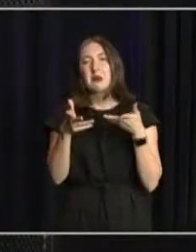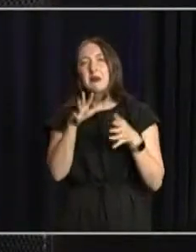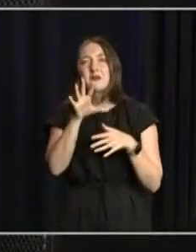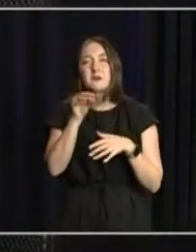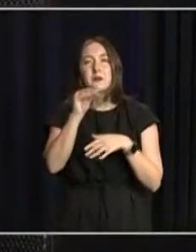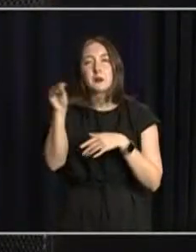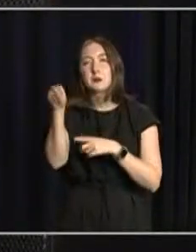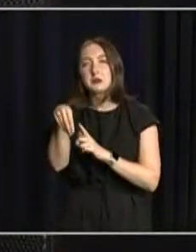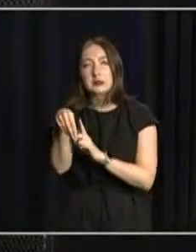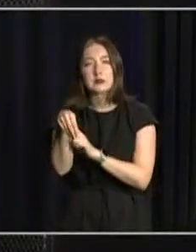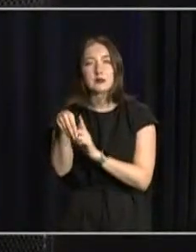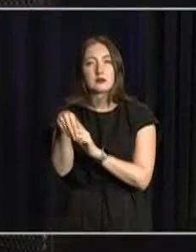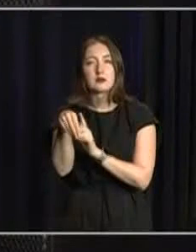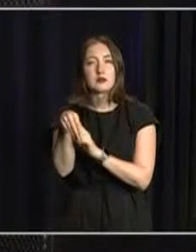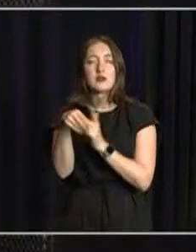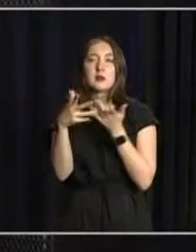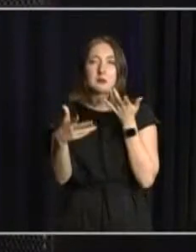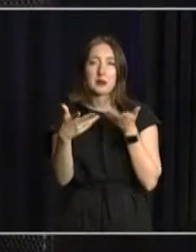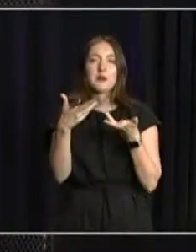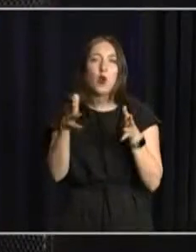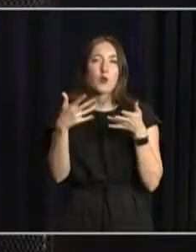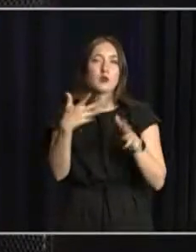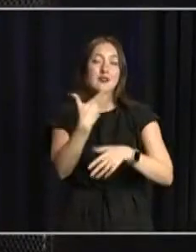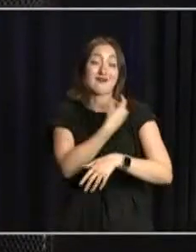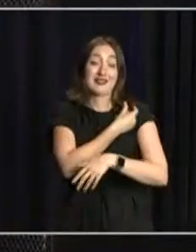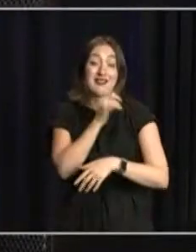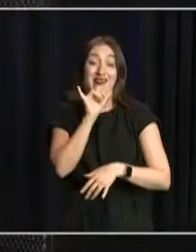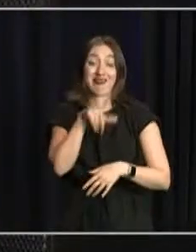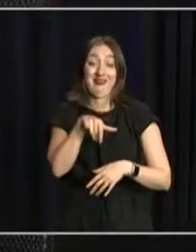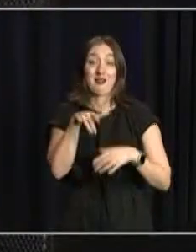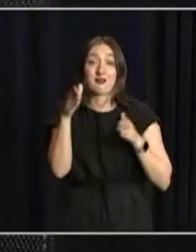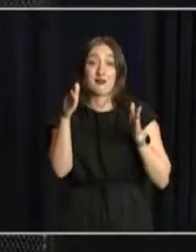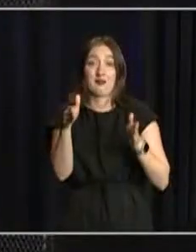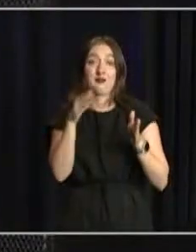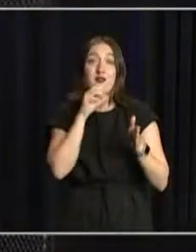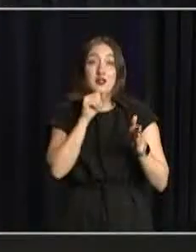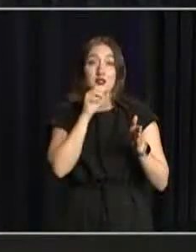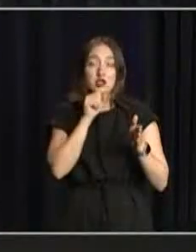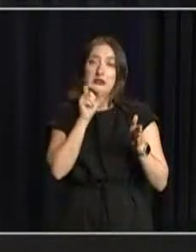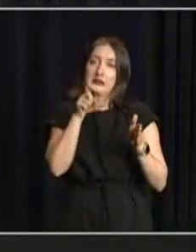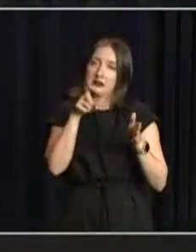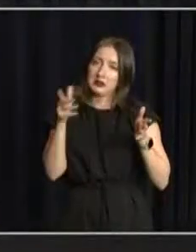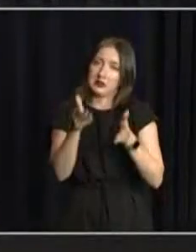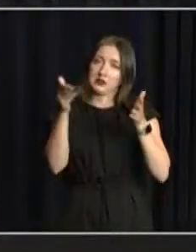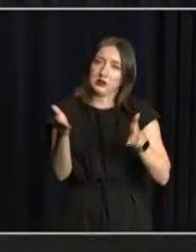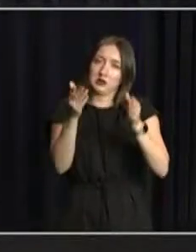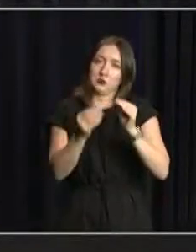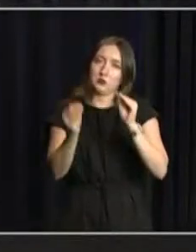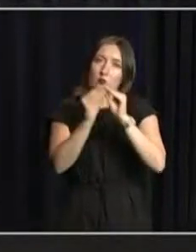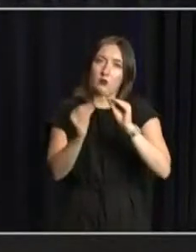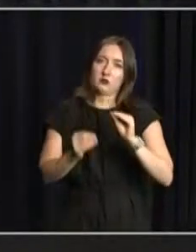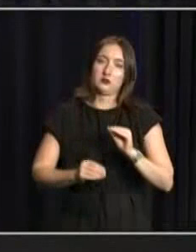50% of that population is vaccinated. But that's where we've got the most work to do. And given what we know now about